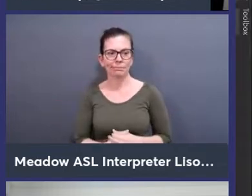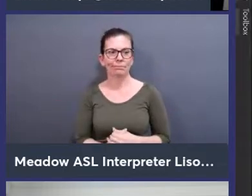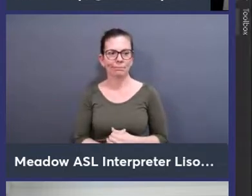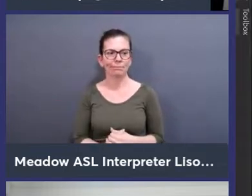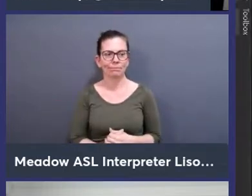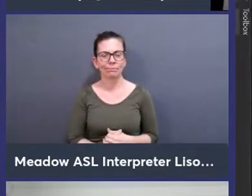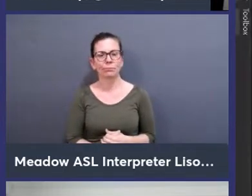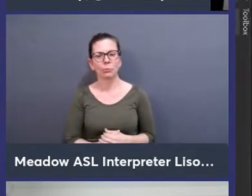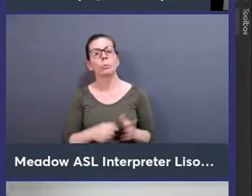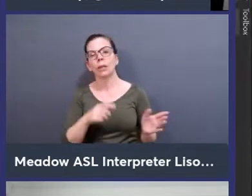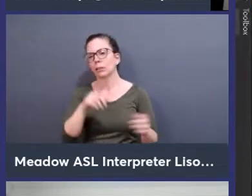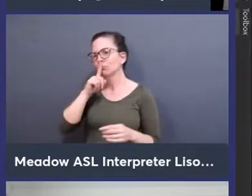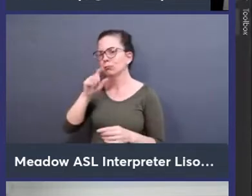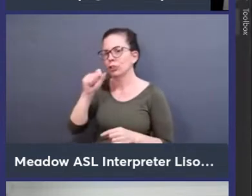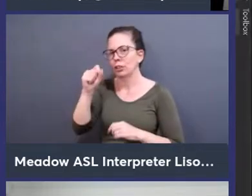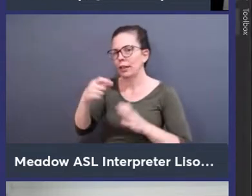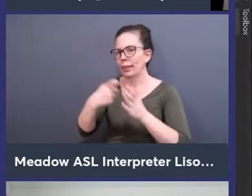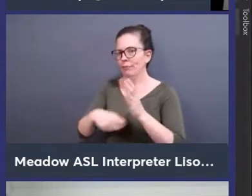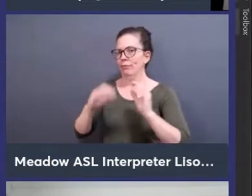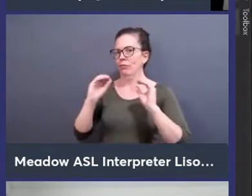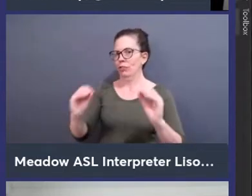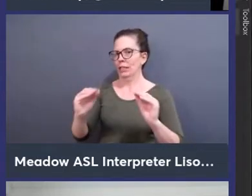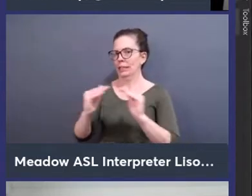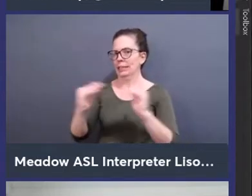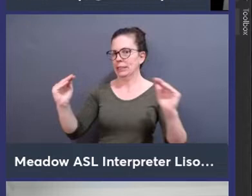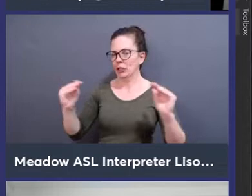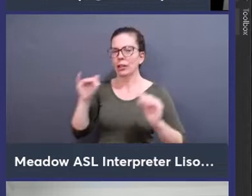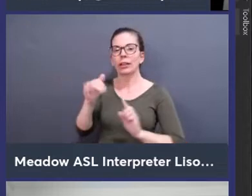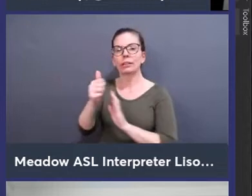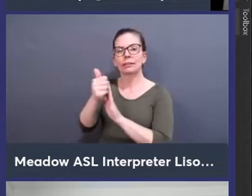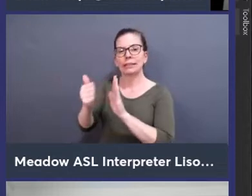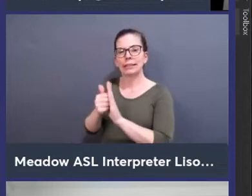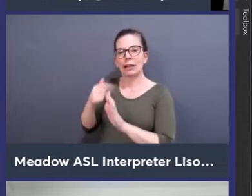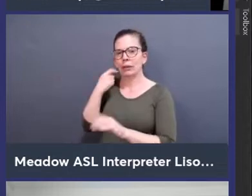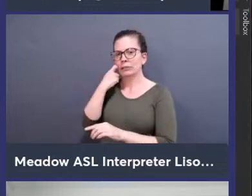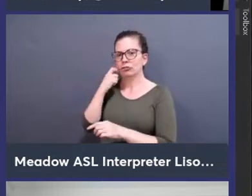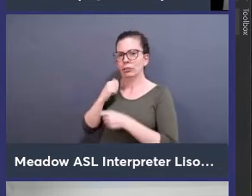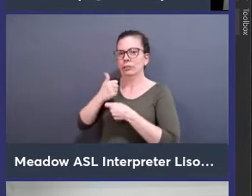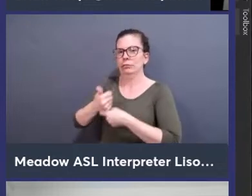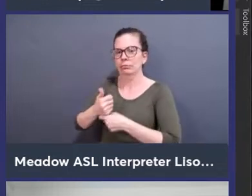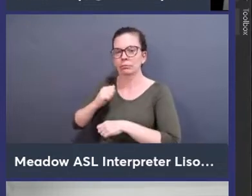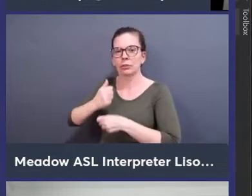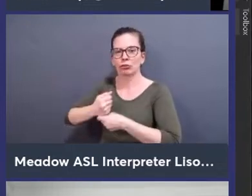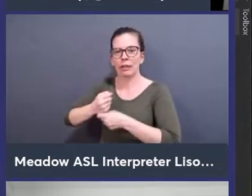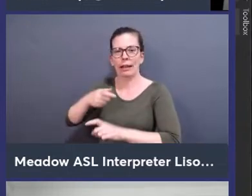Under the free tier, so if that's an account that you've just created, would usually get AWS free tier for one year,